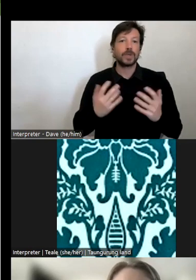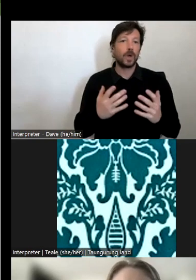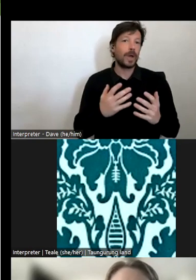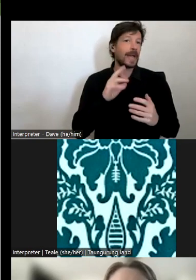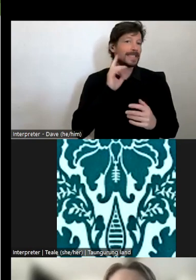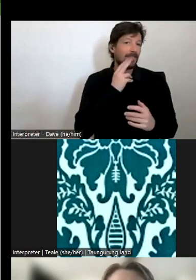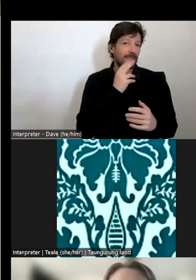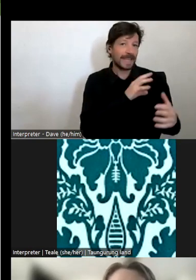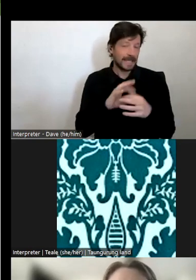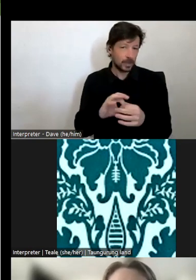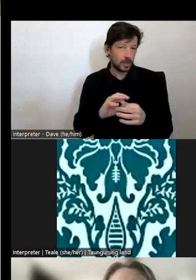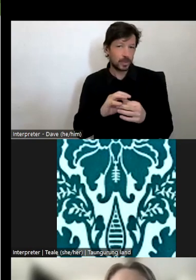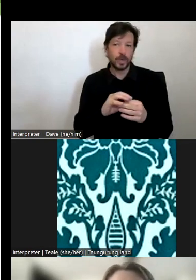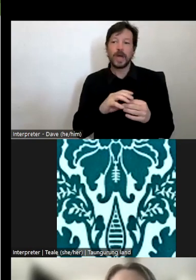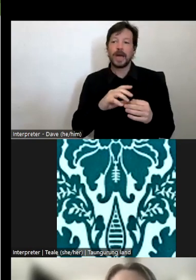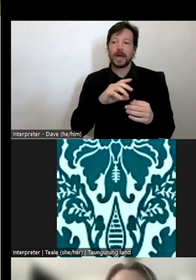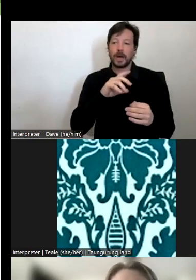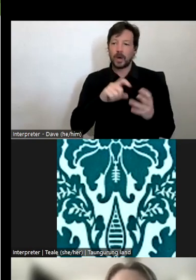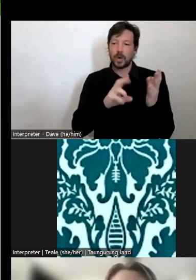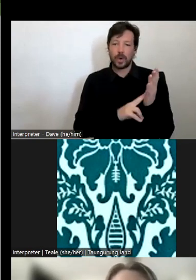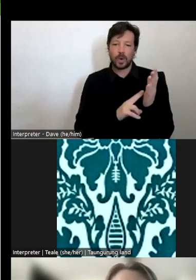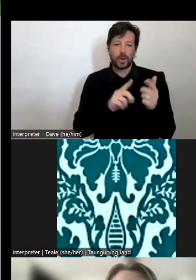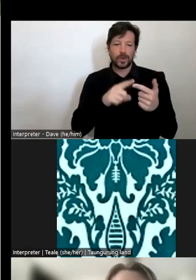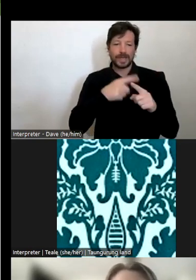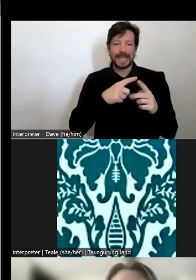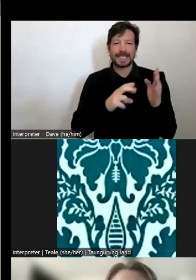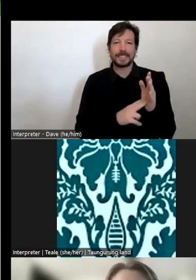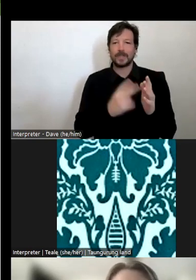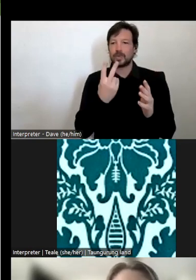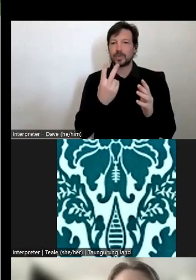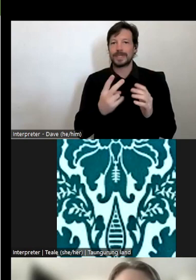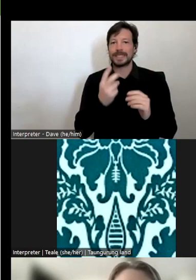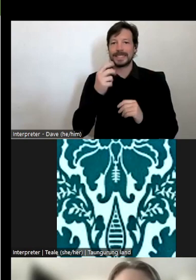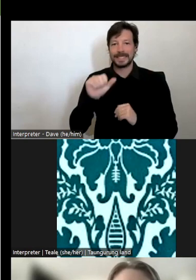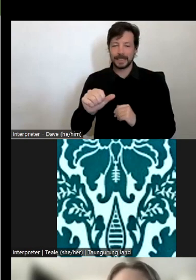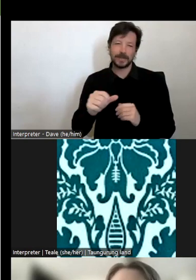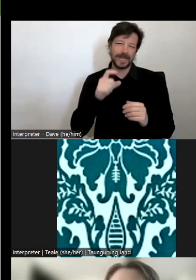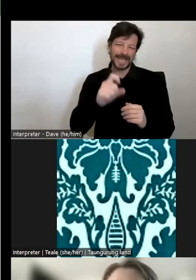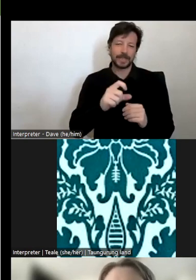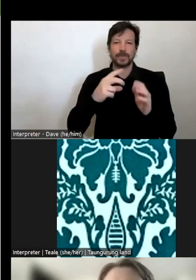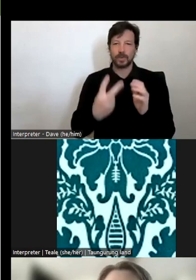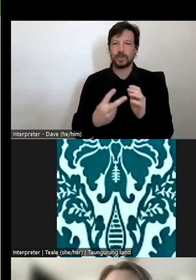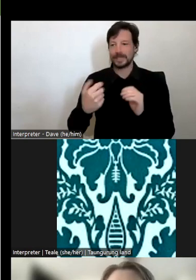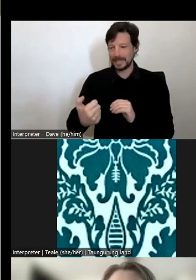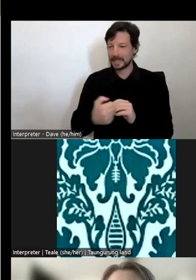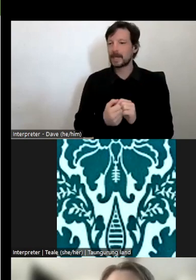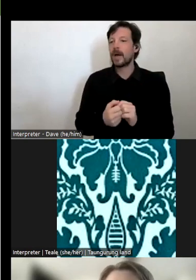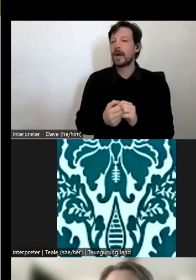98% or more are inherited in that autosomal recessive way, but there's a small amount that can be inherited